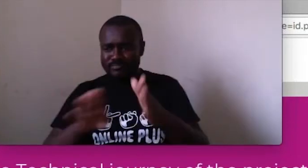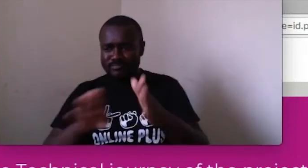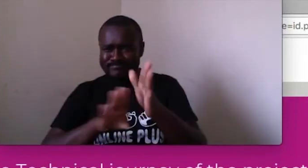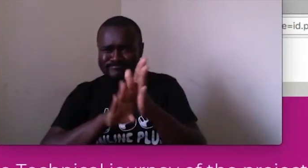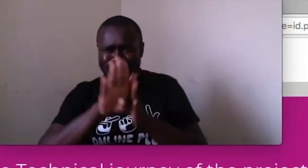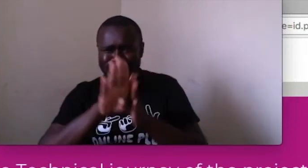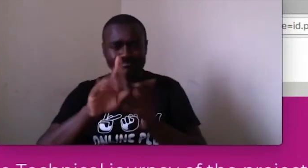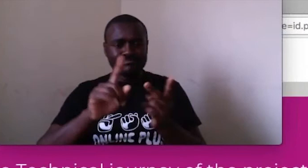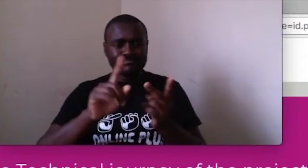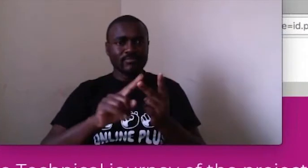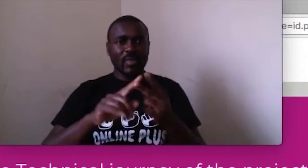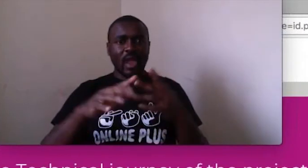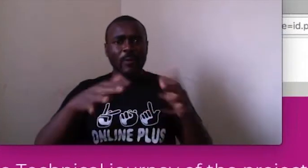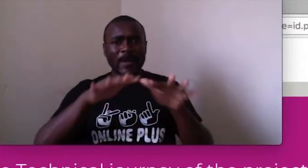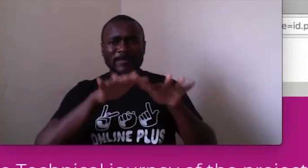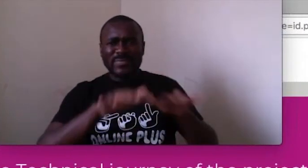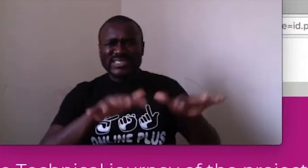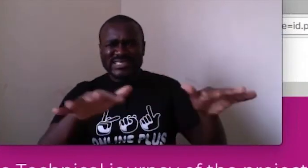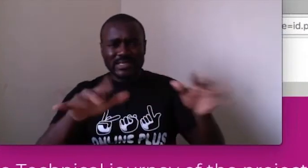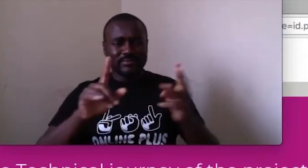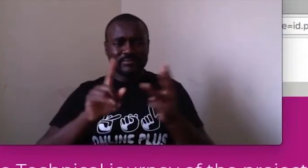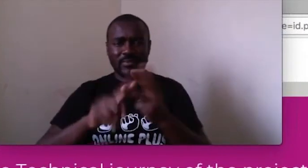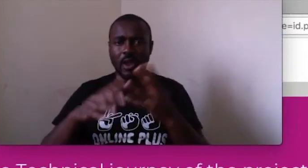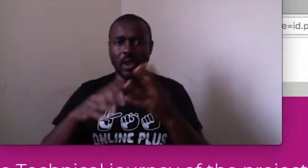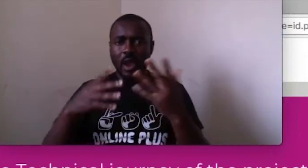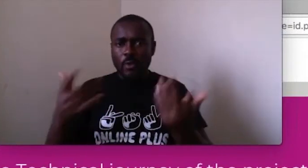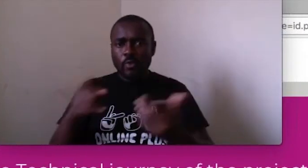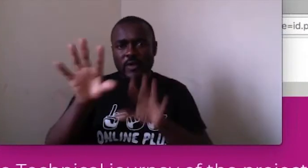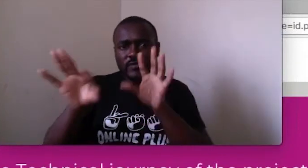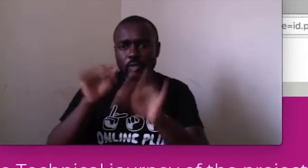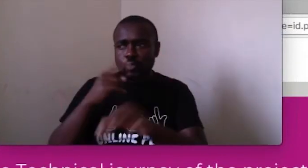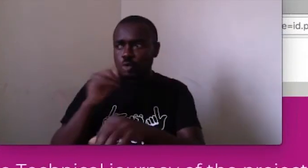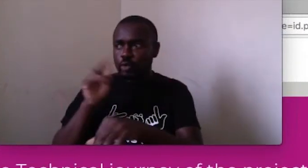in the training they taught us how we can develop, how to market